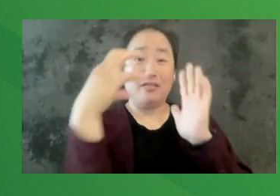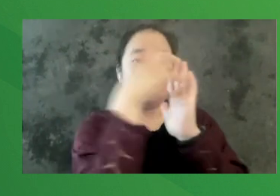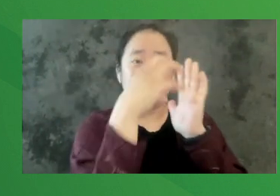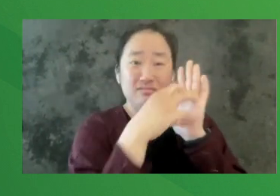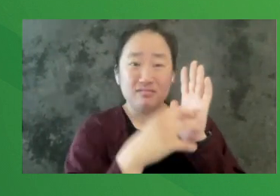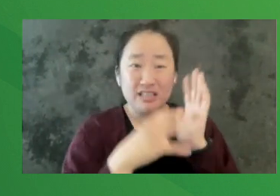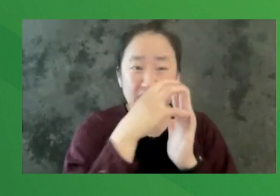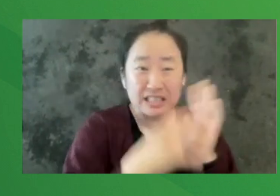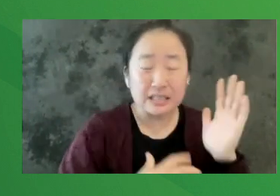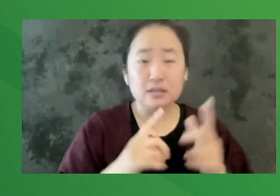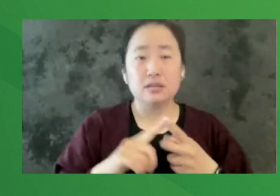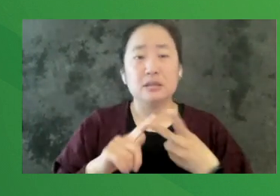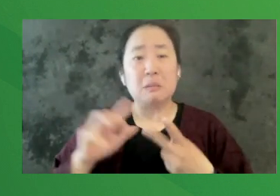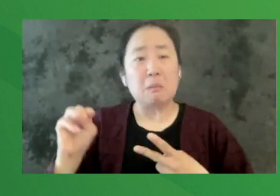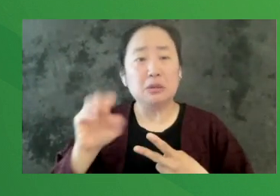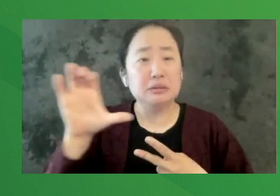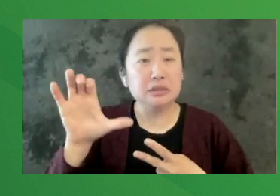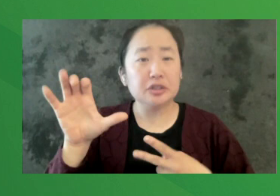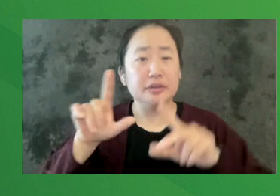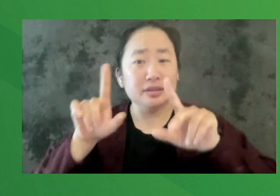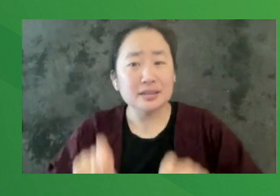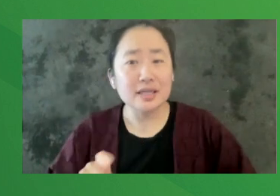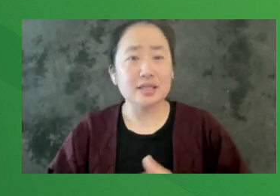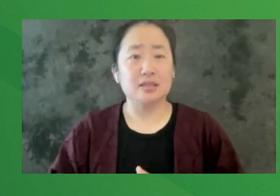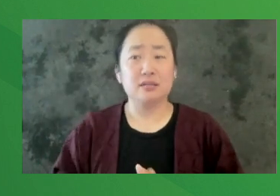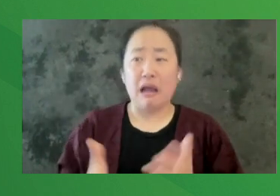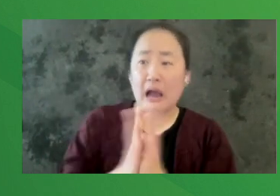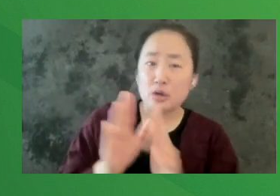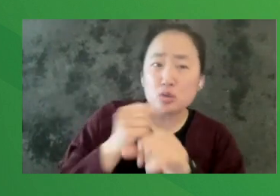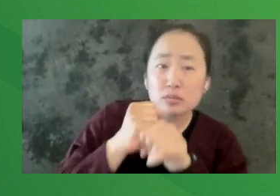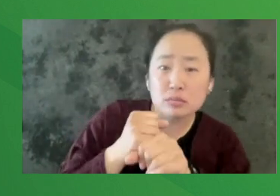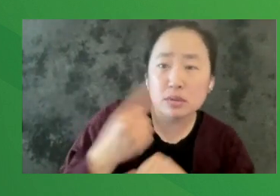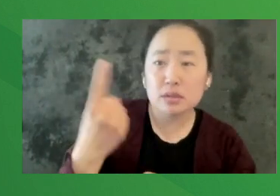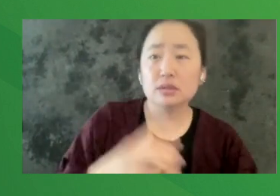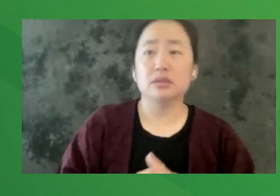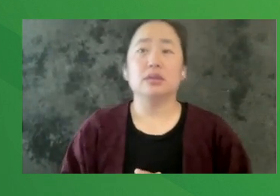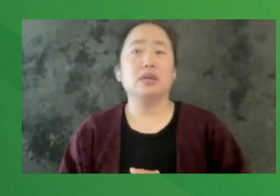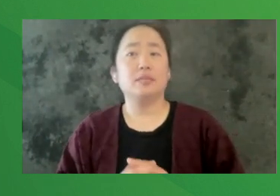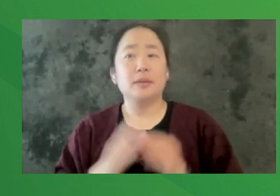to create something? Are we asking them to plan some sort of activity that might engage them in